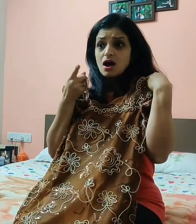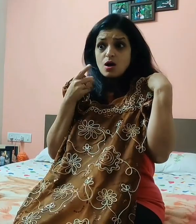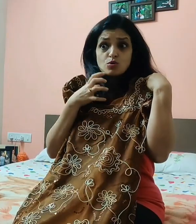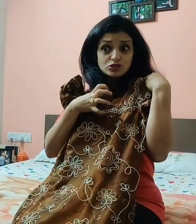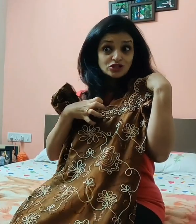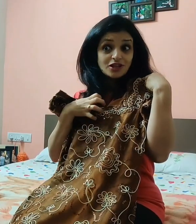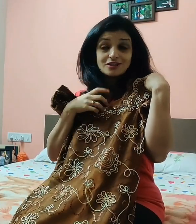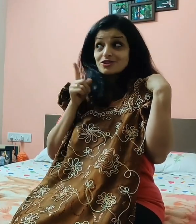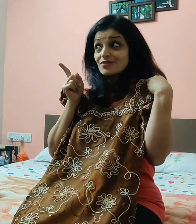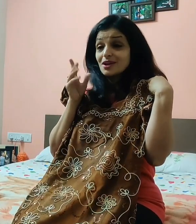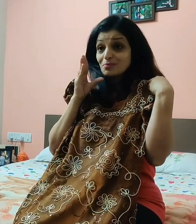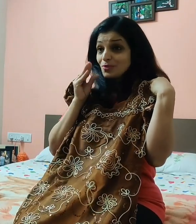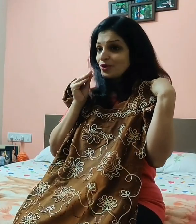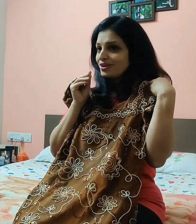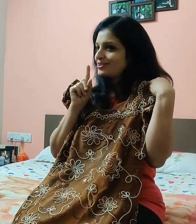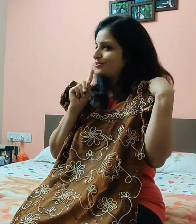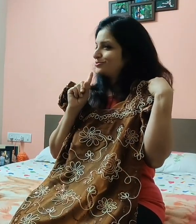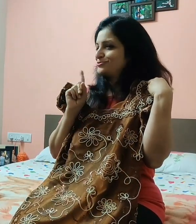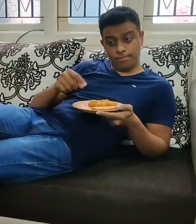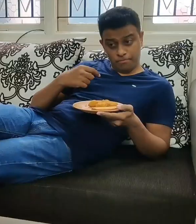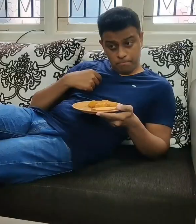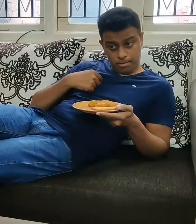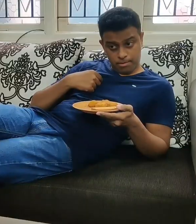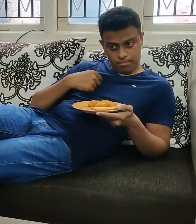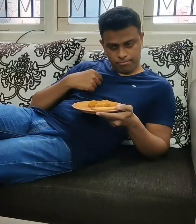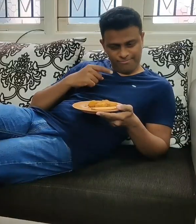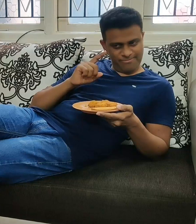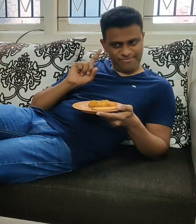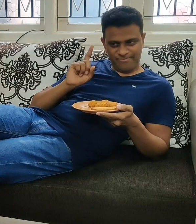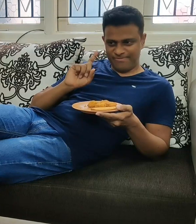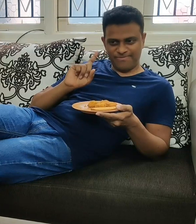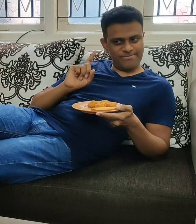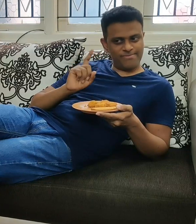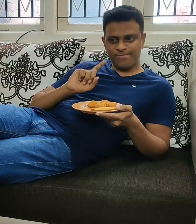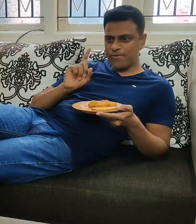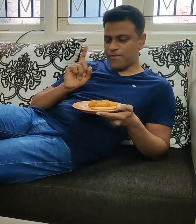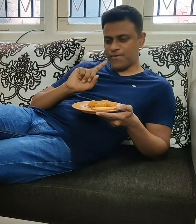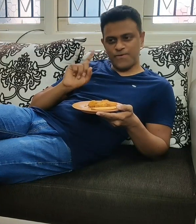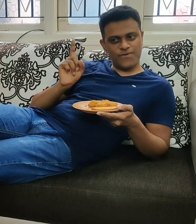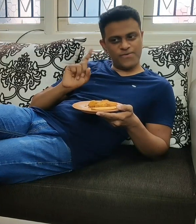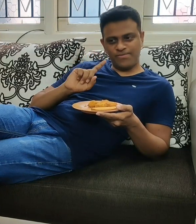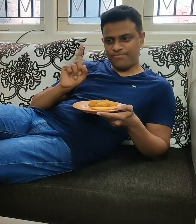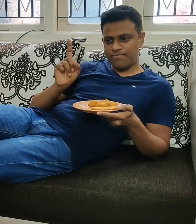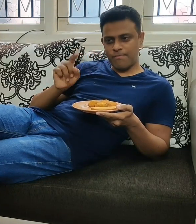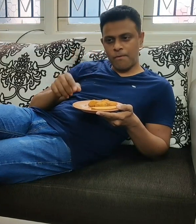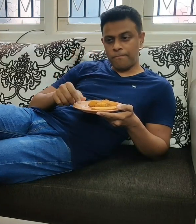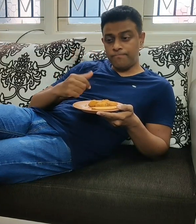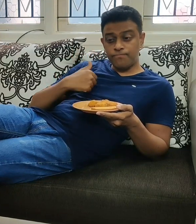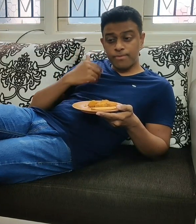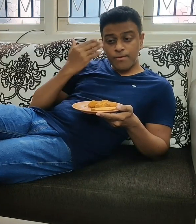Are you jealous of him? Me, No and Never....